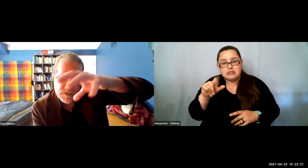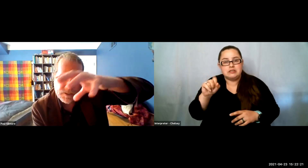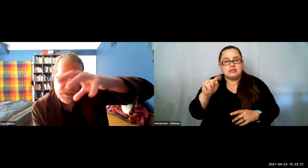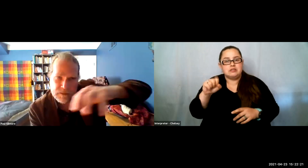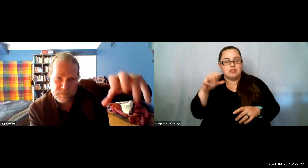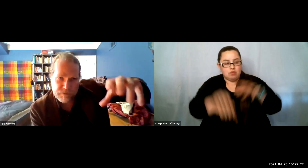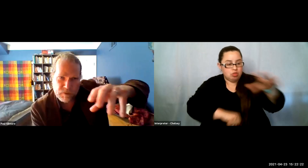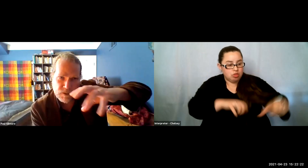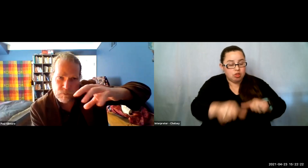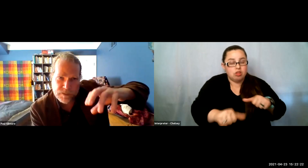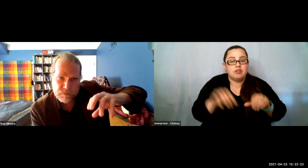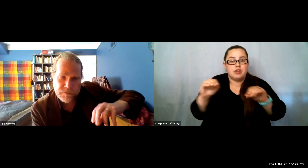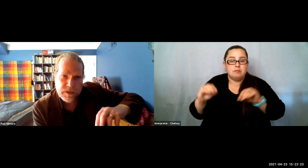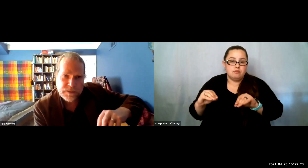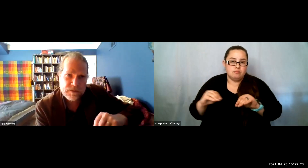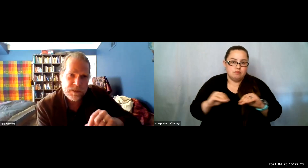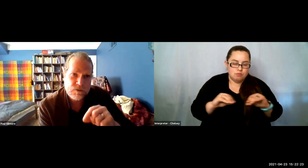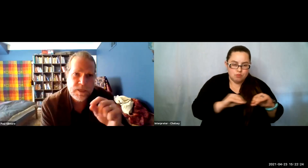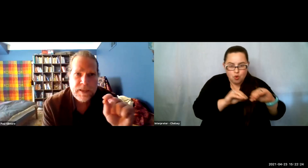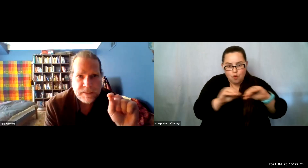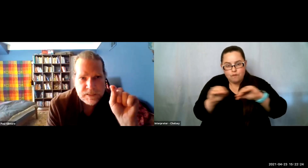the continents moving across the west throughout the 19th century. That's a